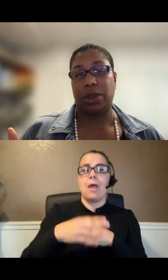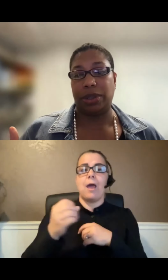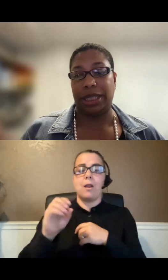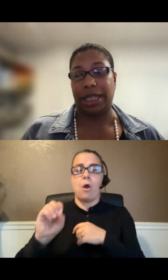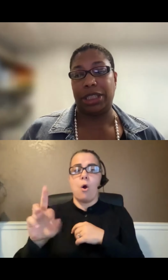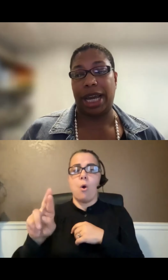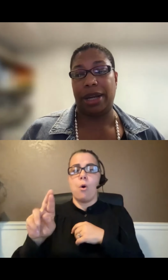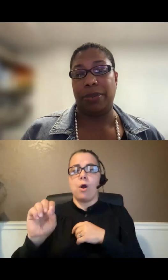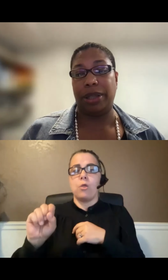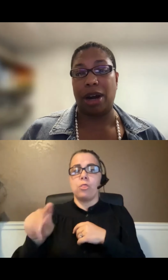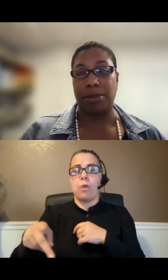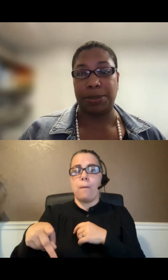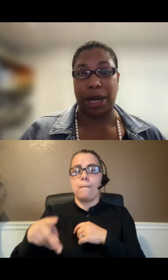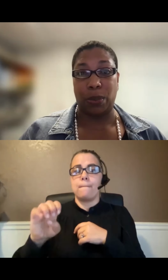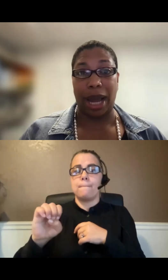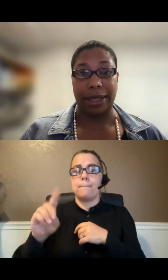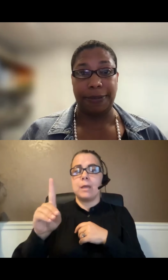controllers in each hand with arms spread wide.